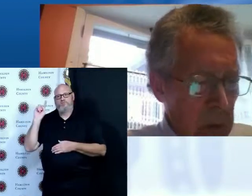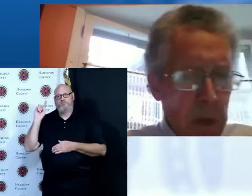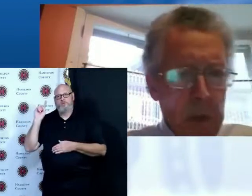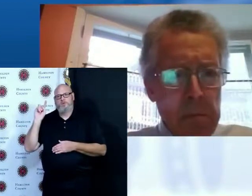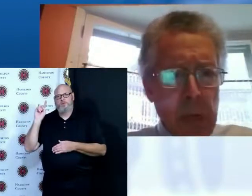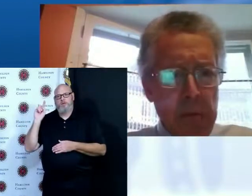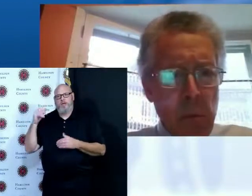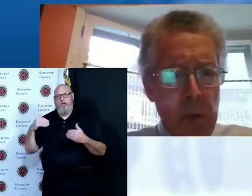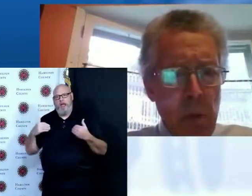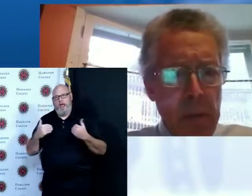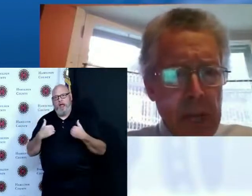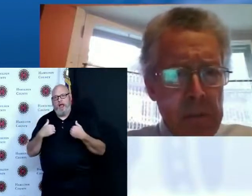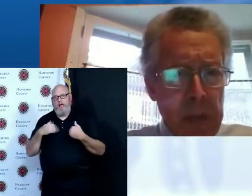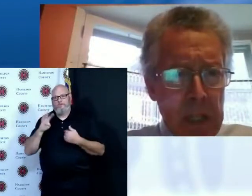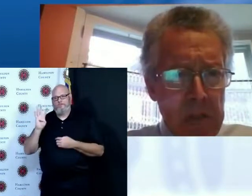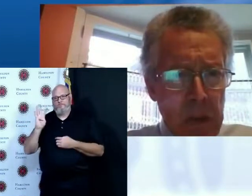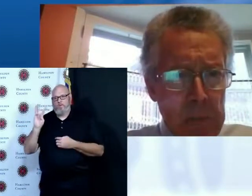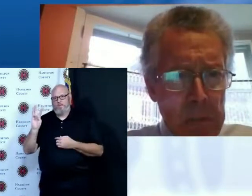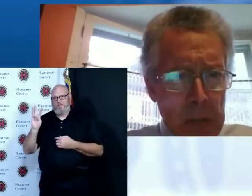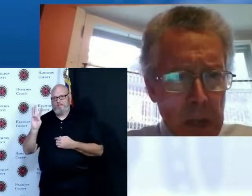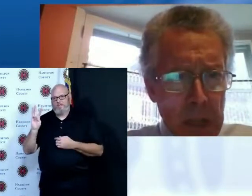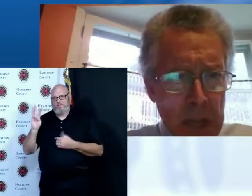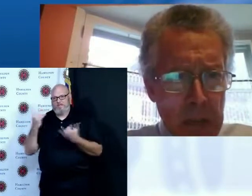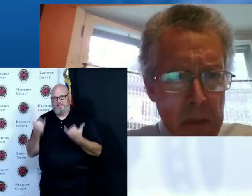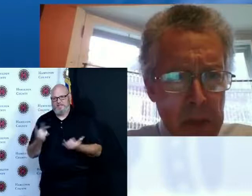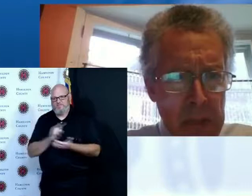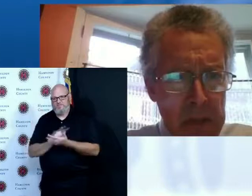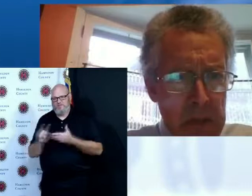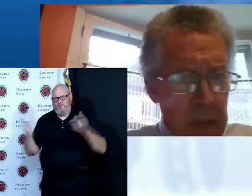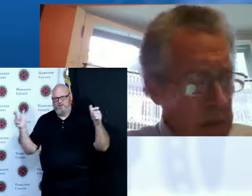wonder have to wonder what that's about because some people might look at that and think that's